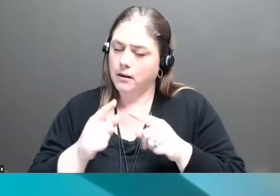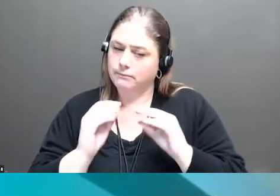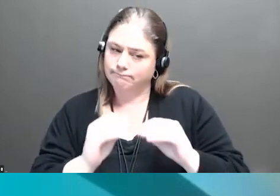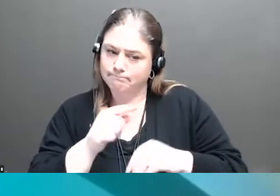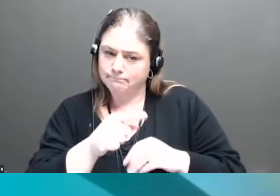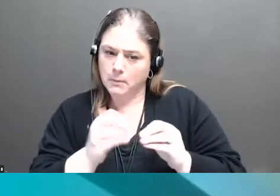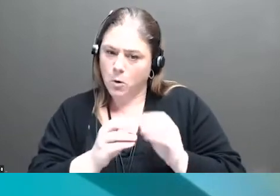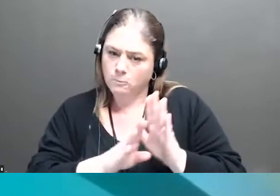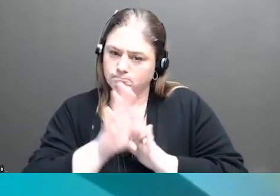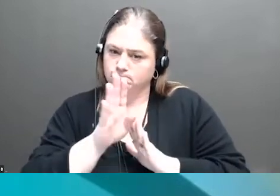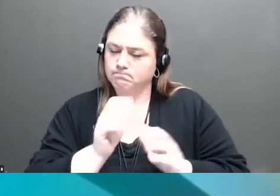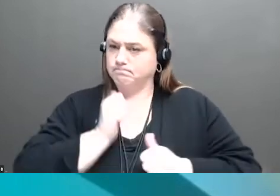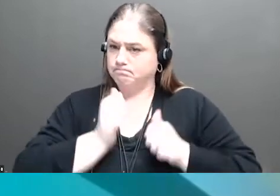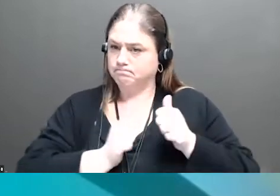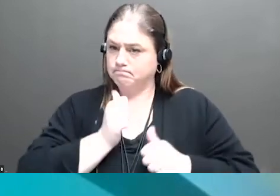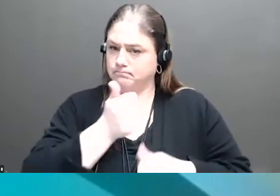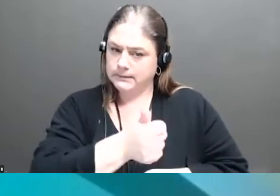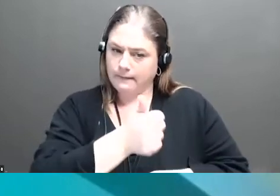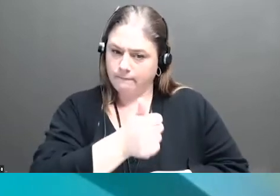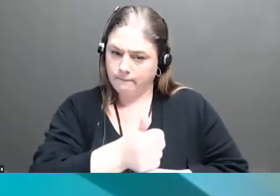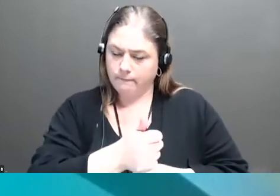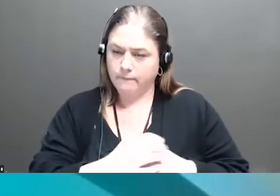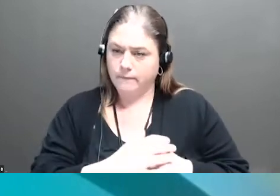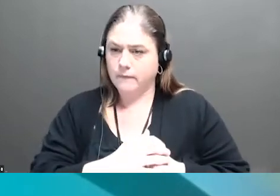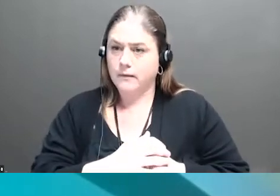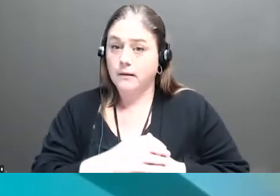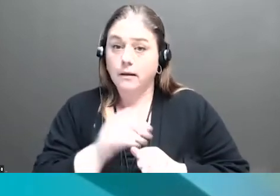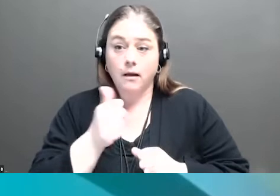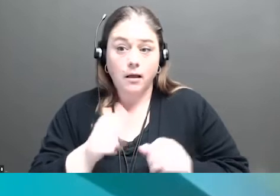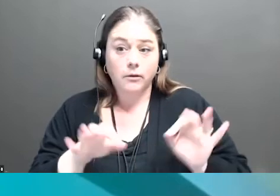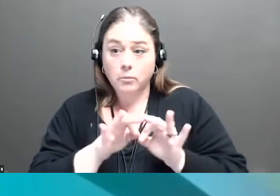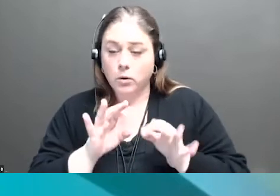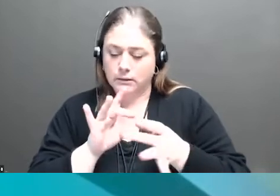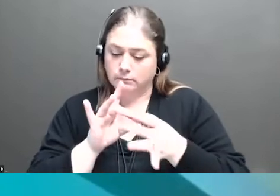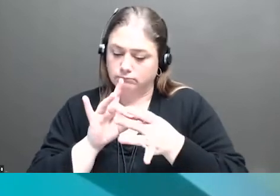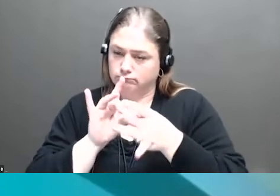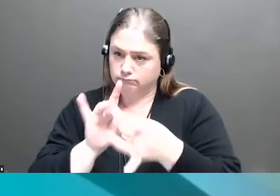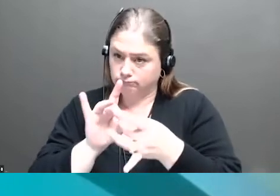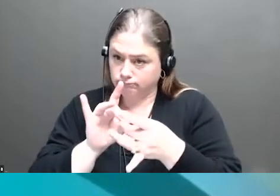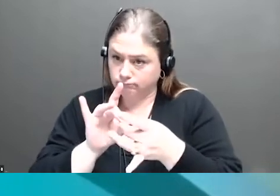Making the connections, vital connections between the the job seeker and so the most